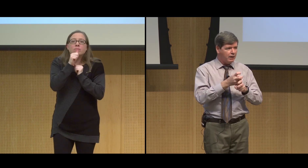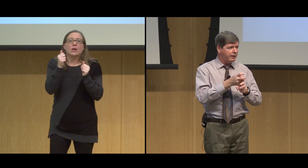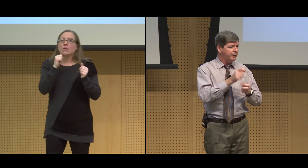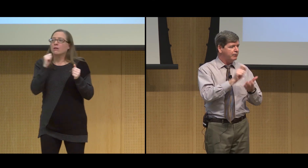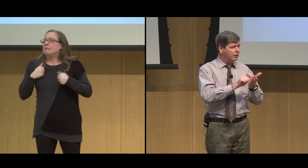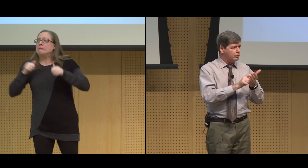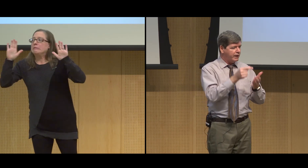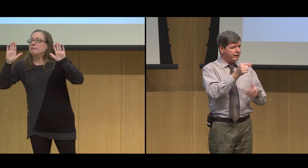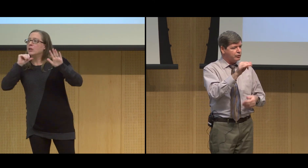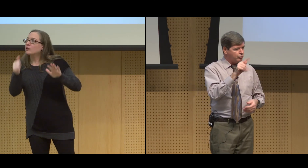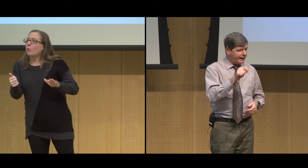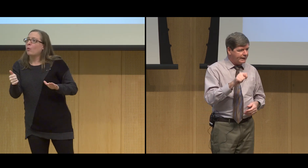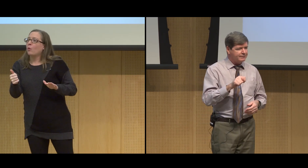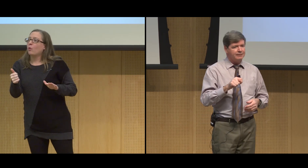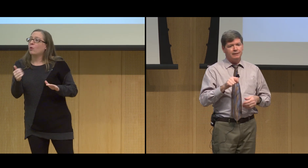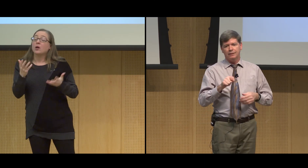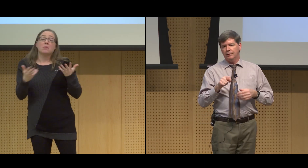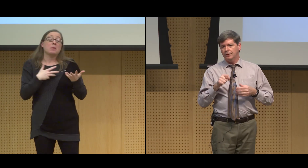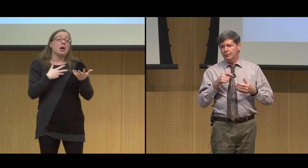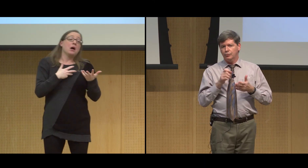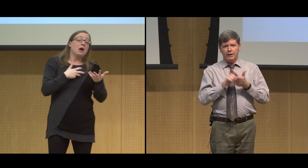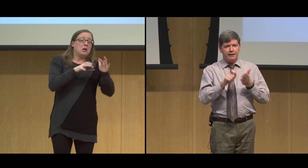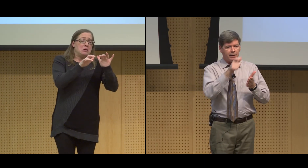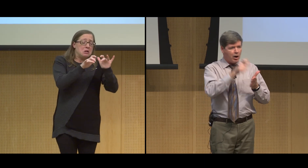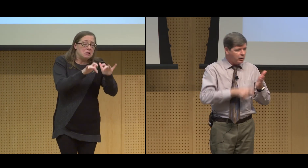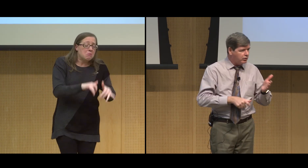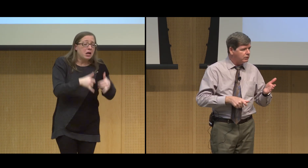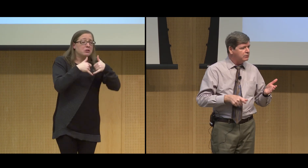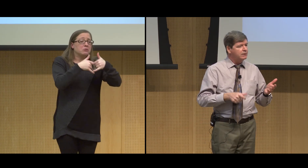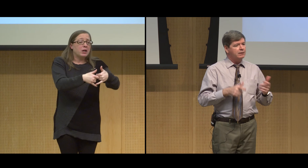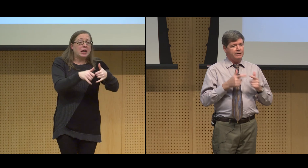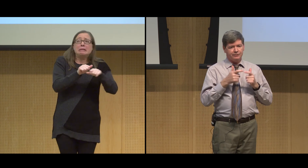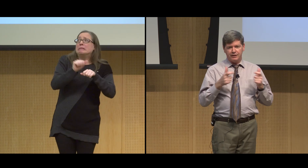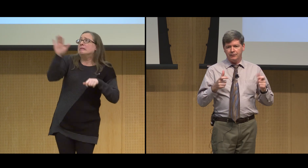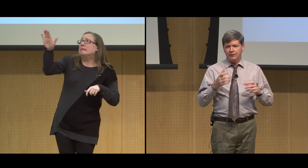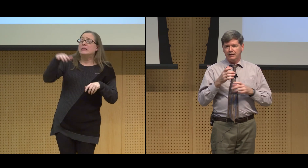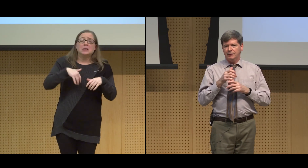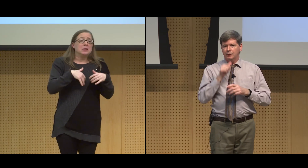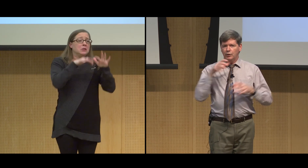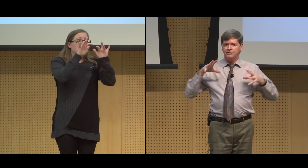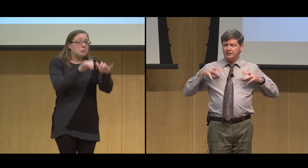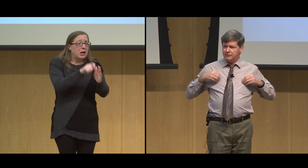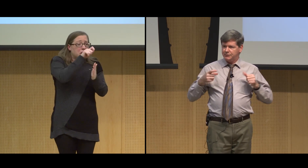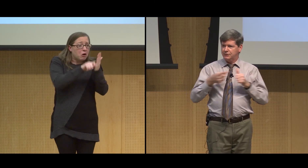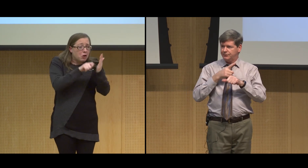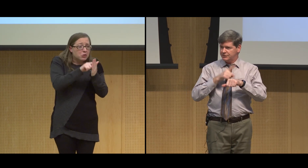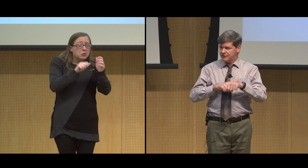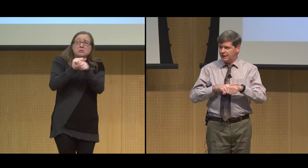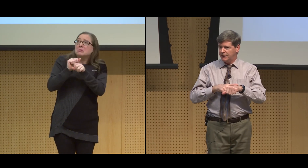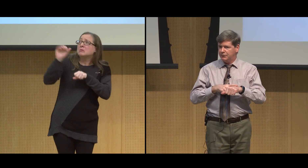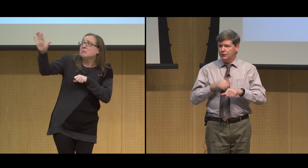on writing a grant, uh, or writing an article, et cetera, and it wasn't accepted the first time.